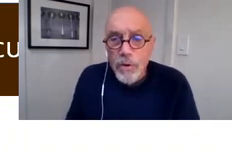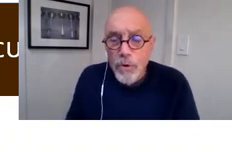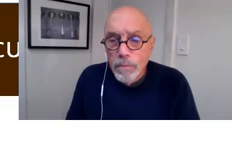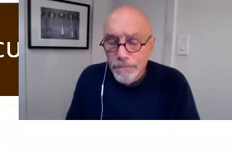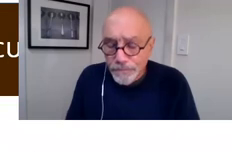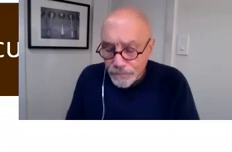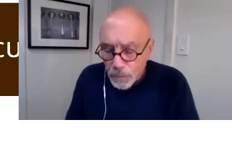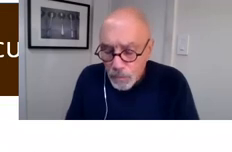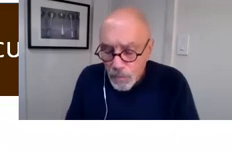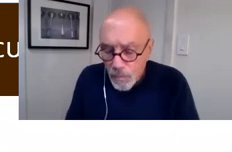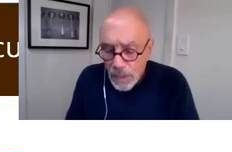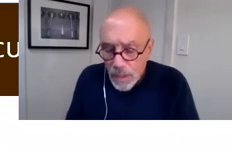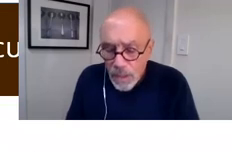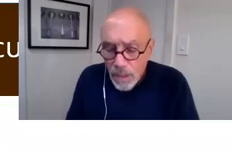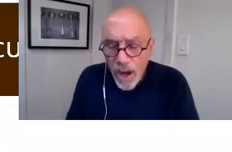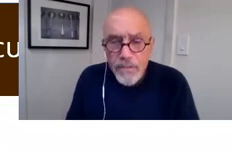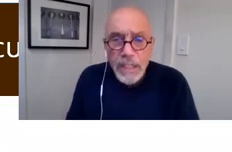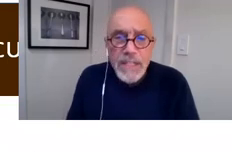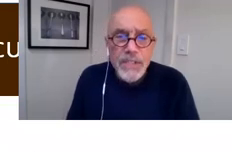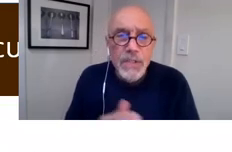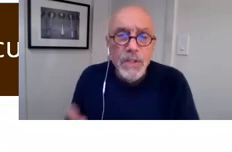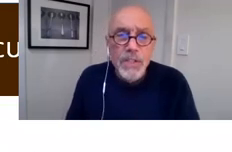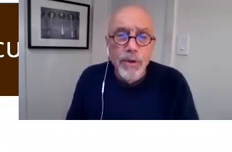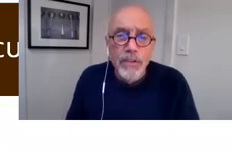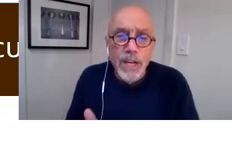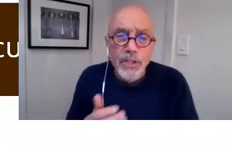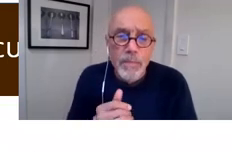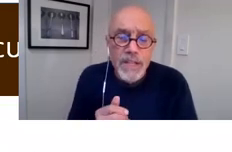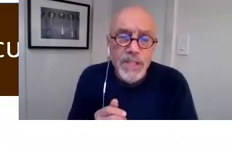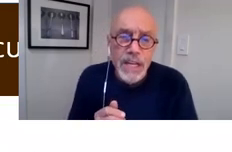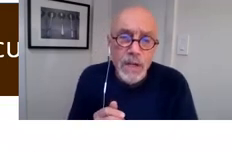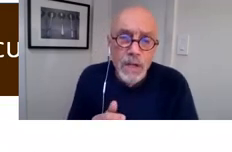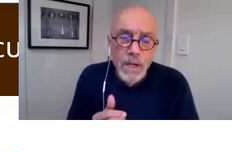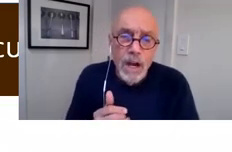of a group, he often leads his presentation by saying